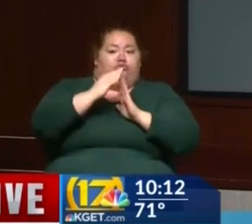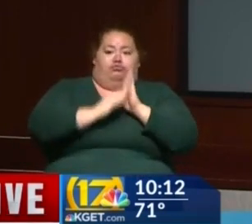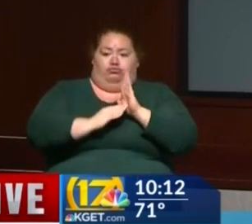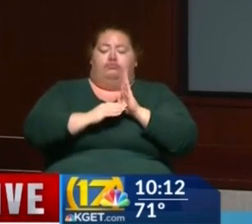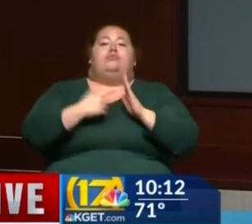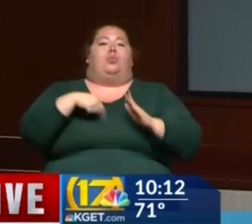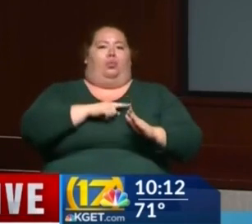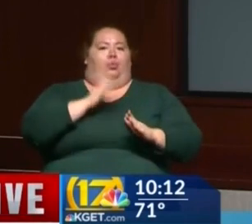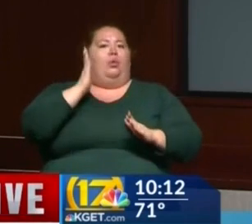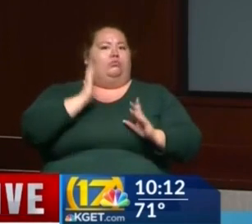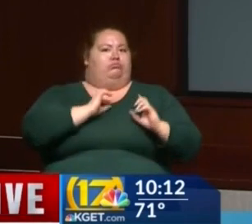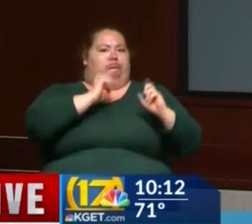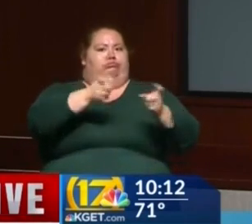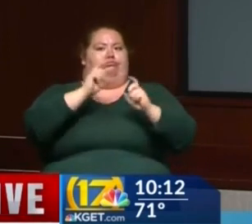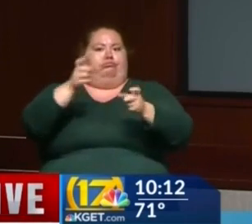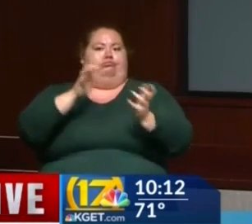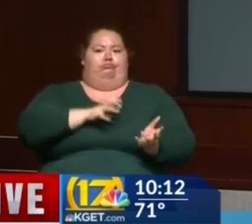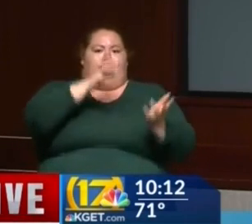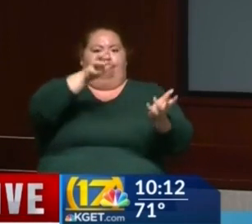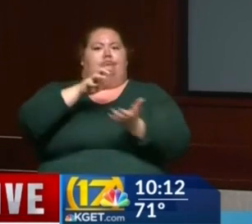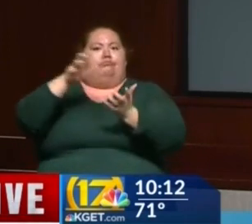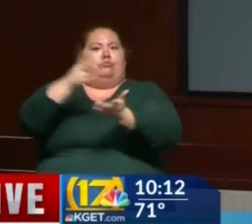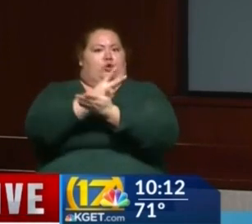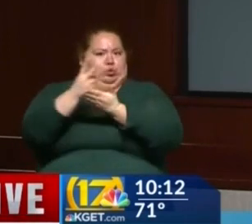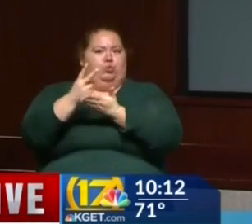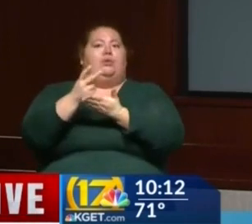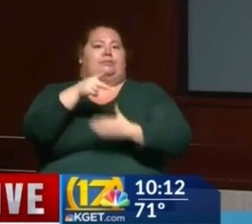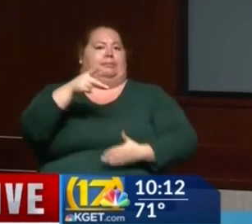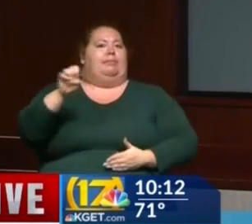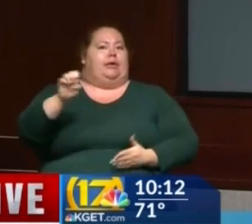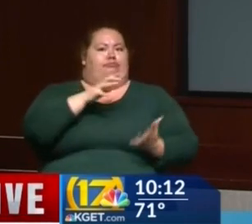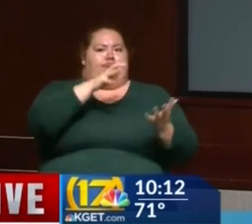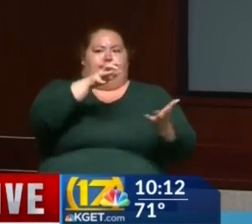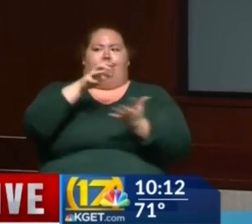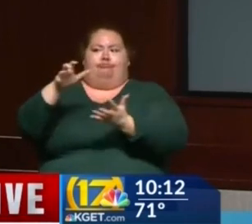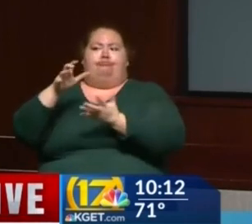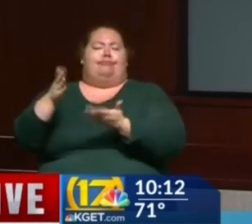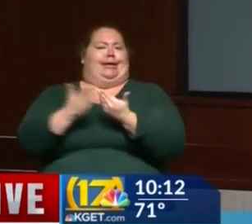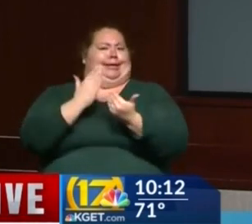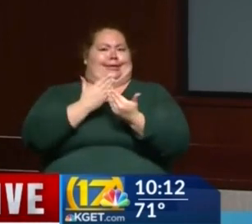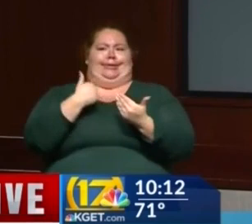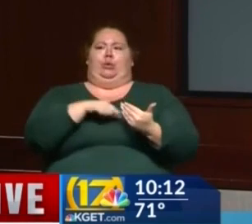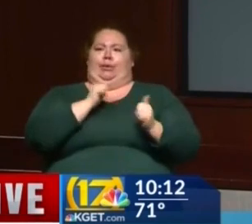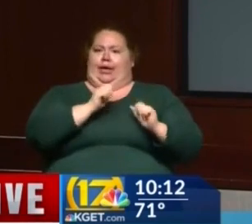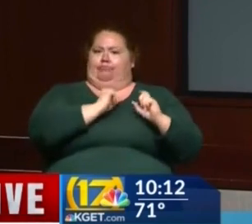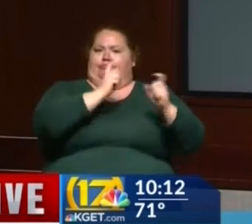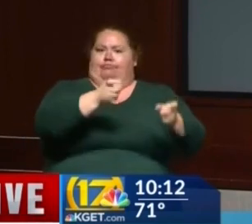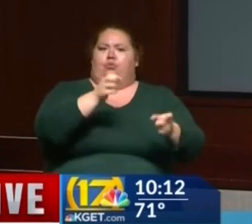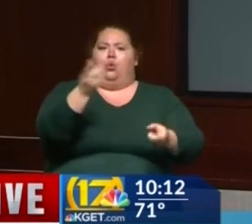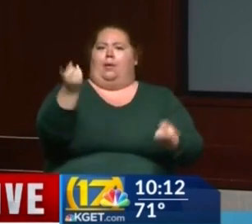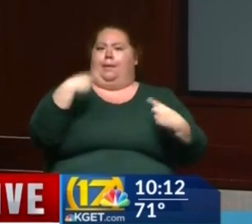THEM WITH PPE AT NO COST TO THEM A TWO WEEK SUPPLY IF YOU RUN OUT YOU CAN COME BACK AND GET AN ADDITIONAL TWO WEEKS OF